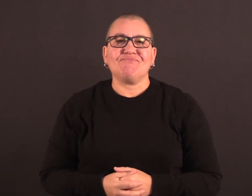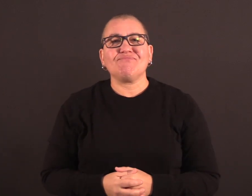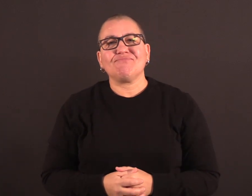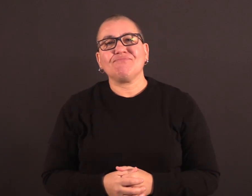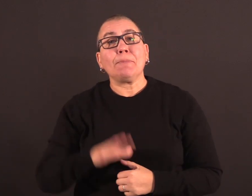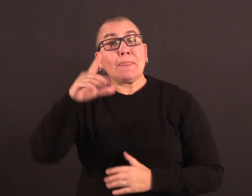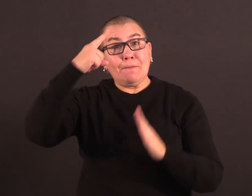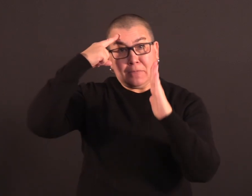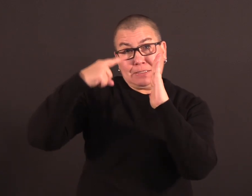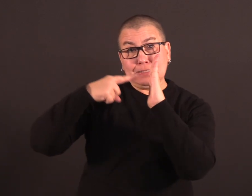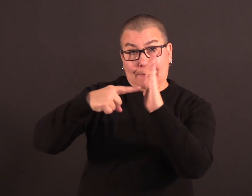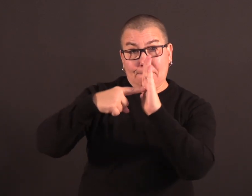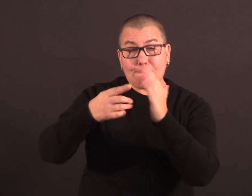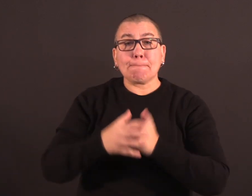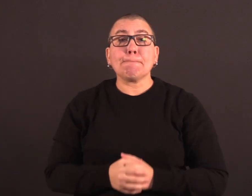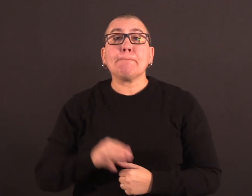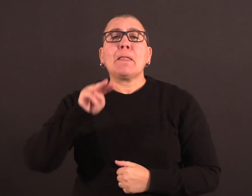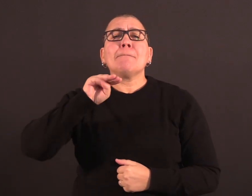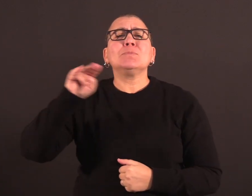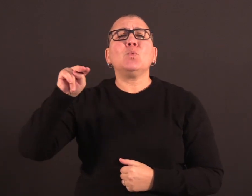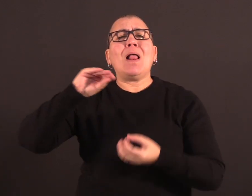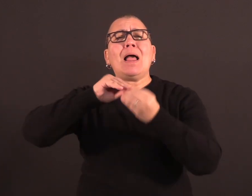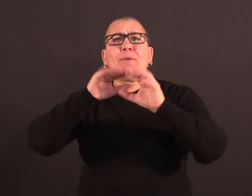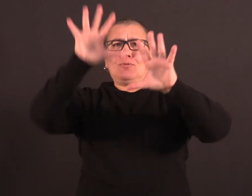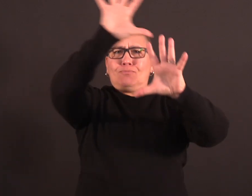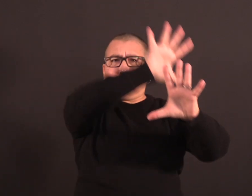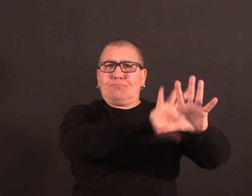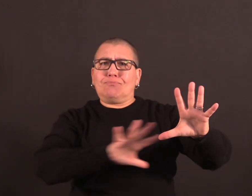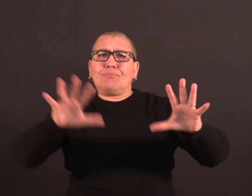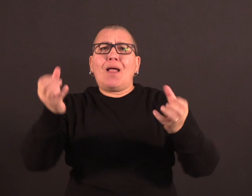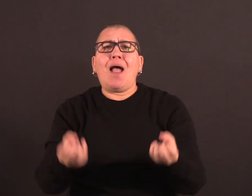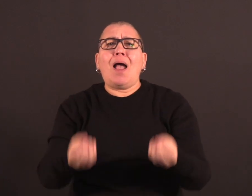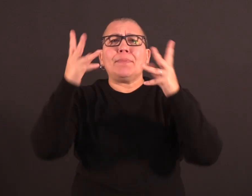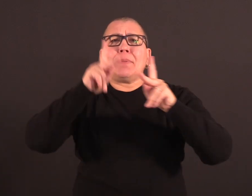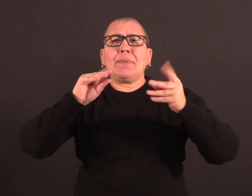that age group made up 36 percent of those hospitalized at the pandemic’s